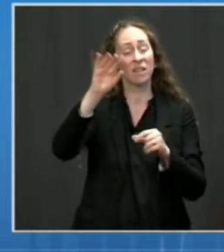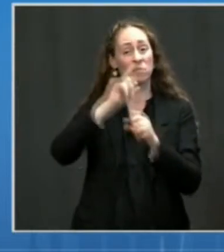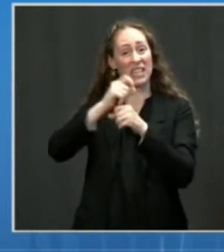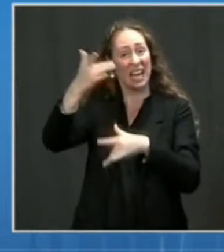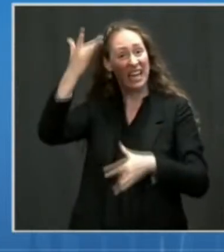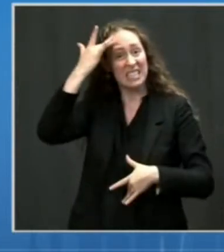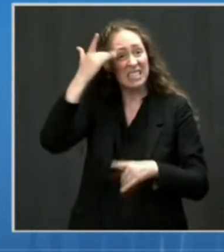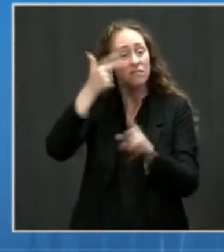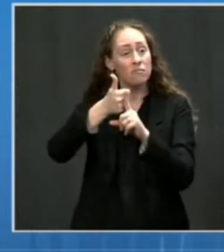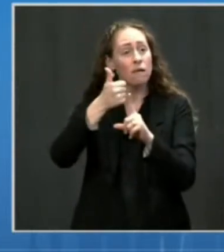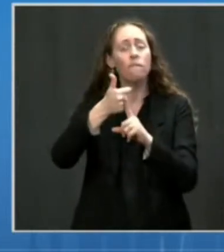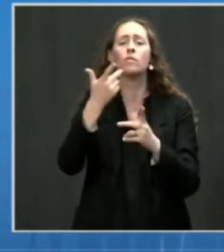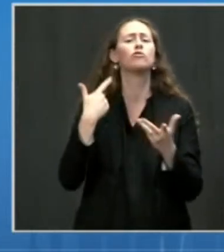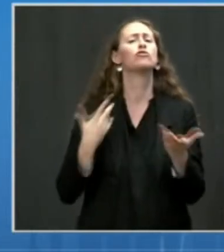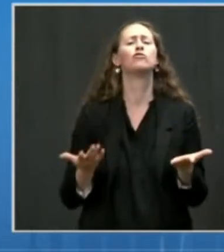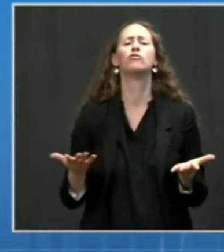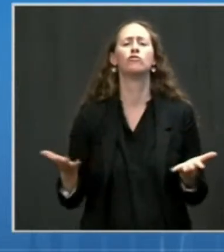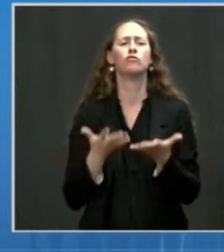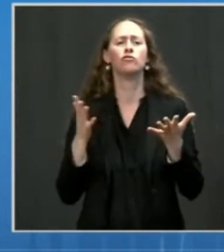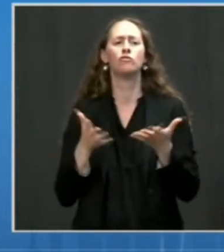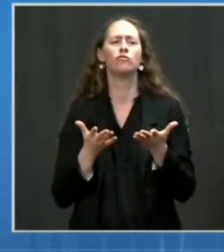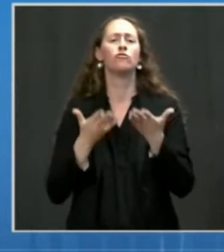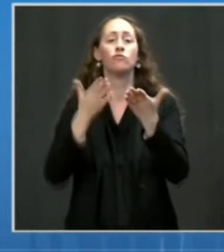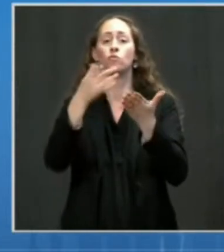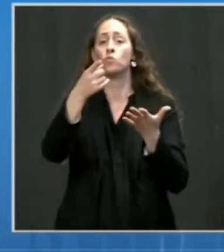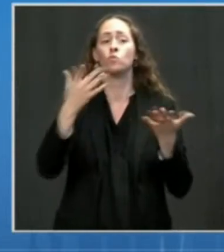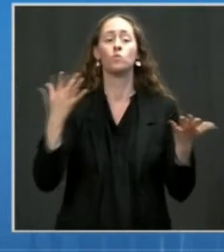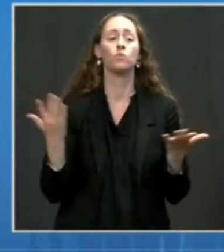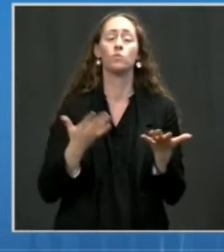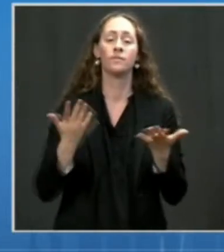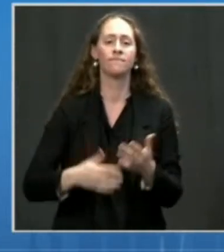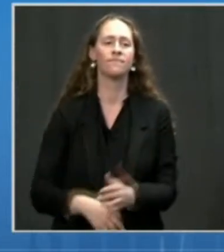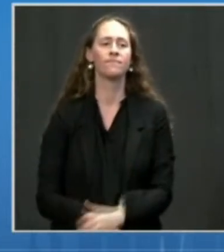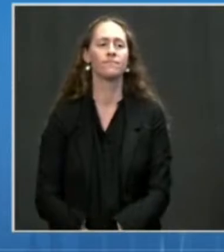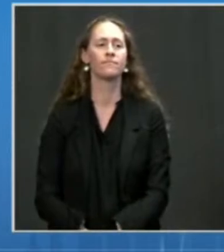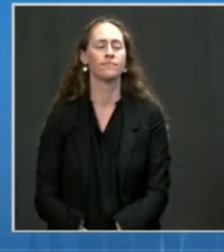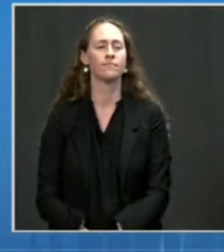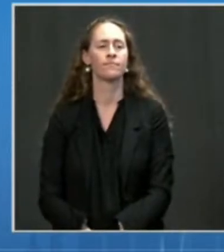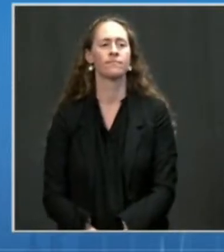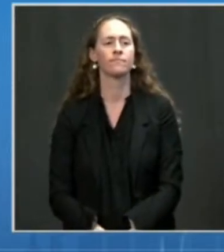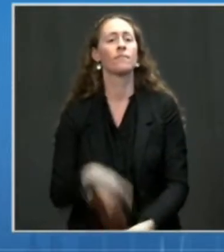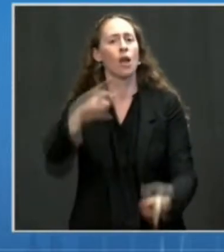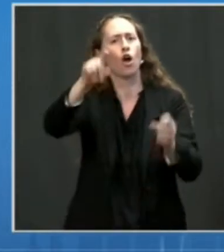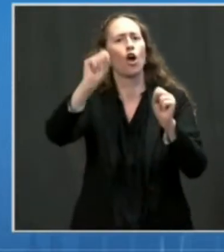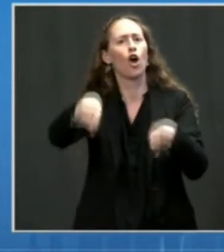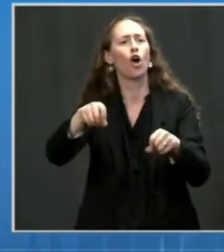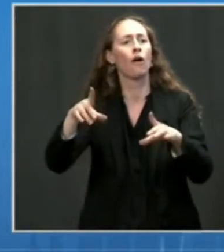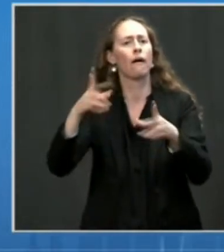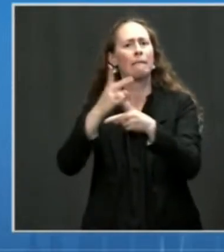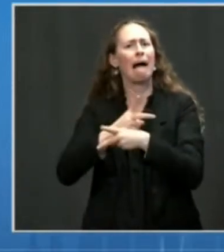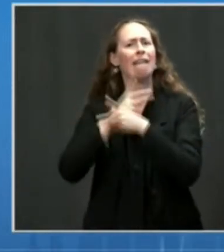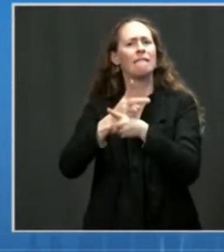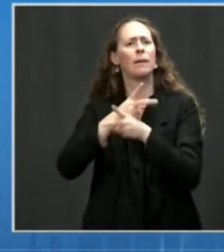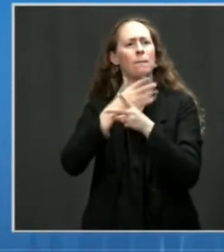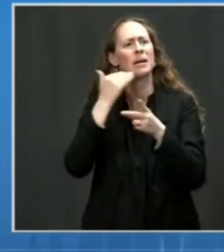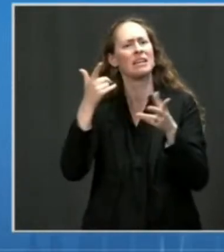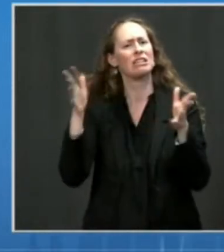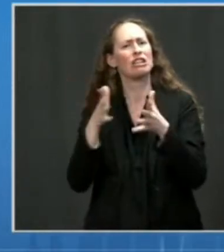PREVENT GETTING SICK. HOWEVER, FOR THOSE PEOPLE WHO DO GET SICK, WE ARE SUGGESTING